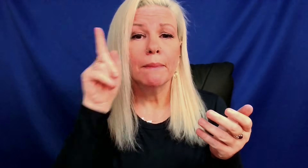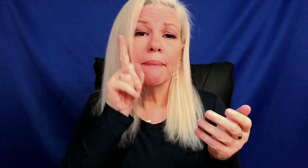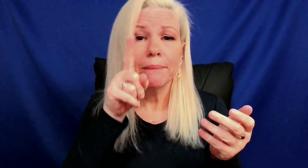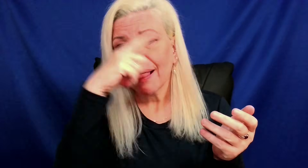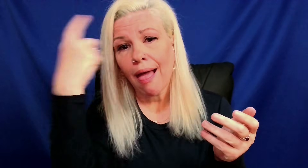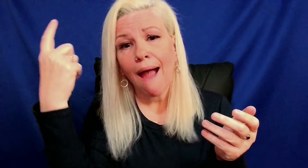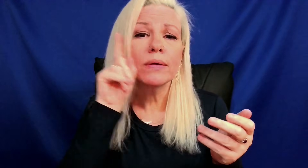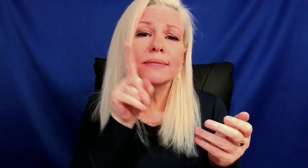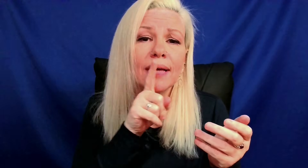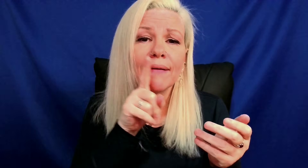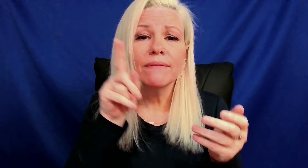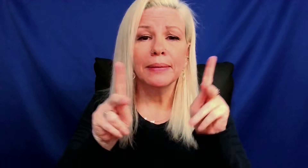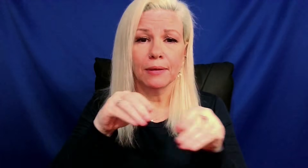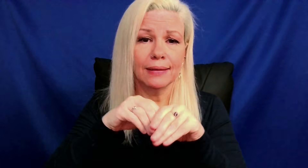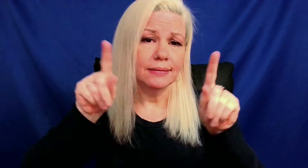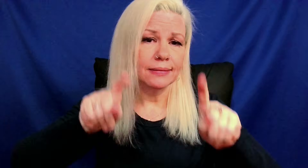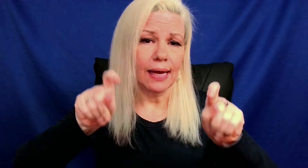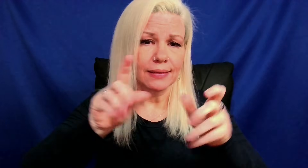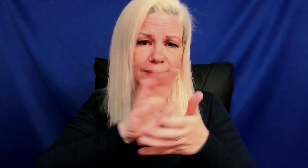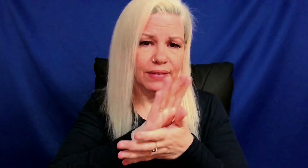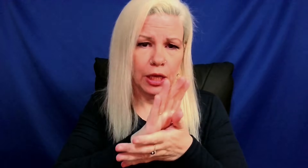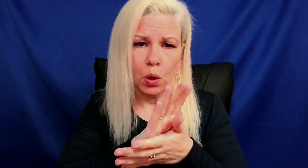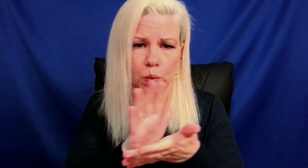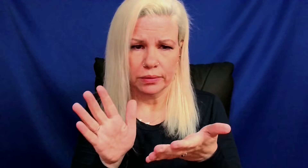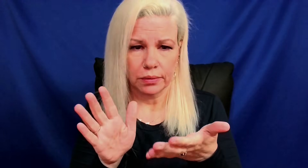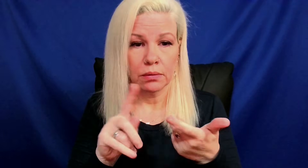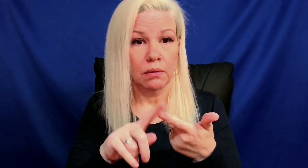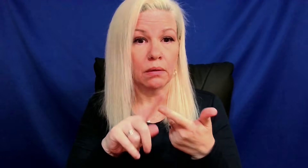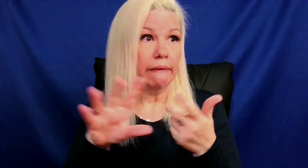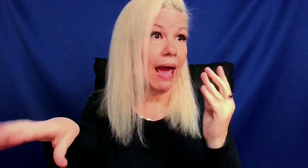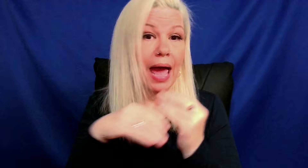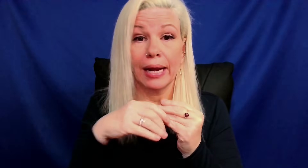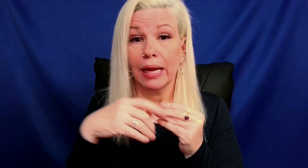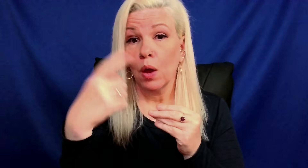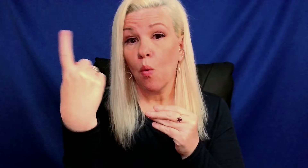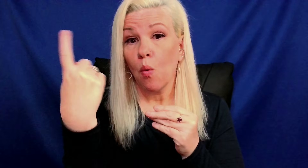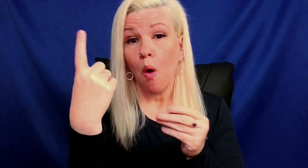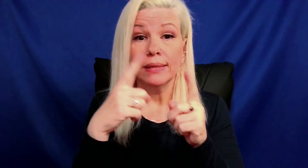people in test videos, or adding one diverse person to a committee,